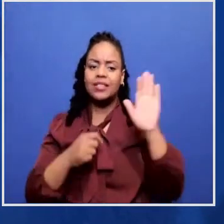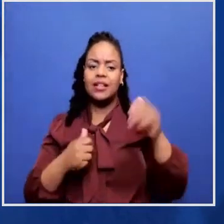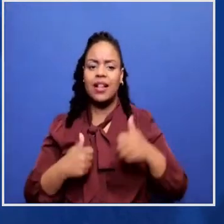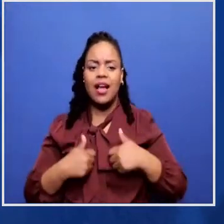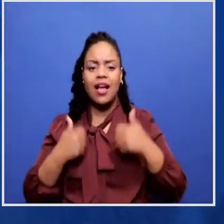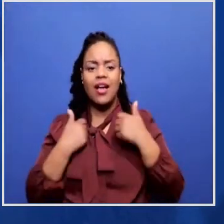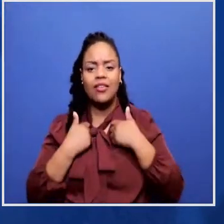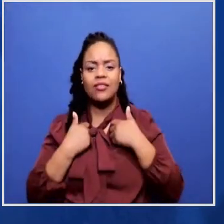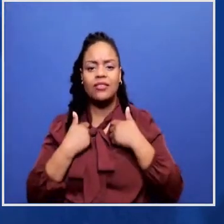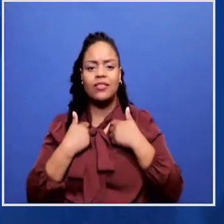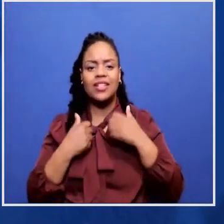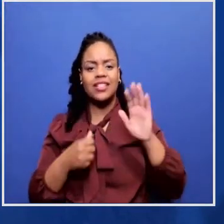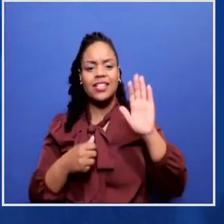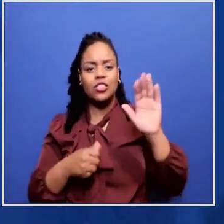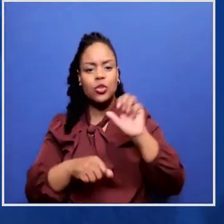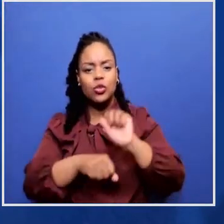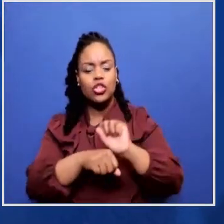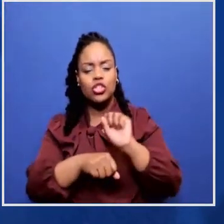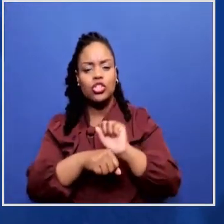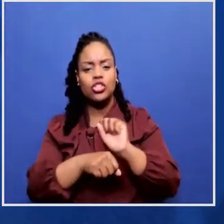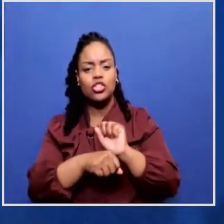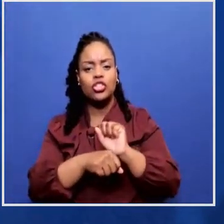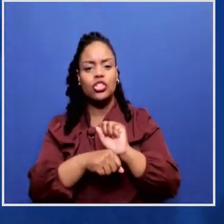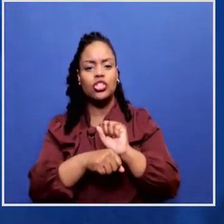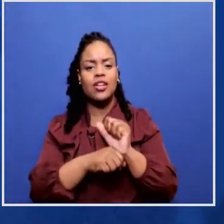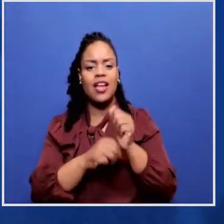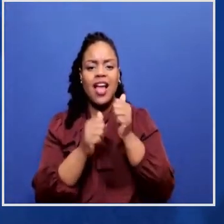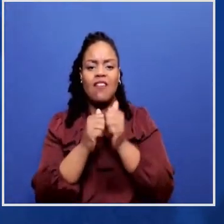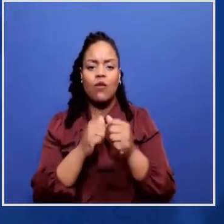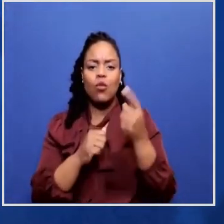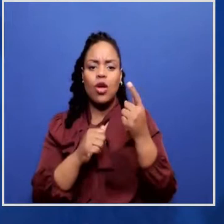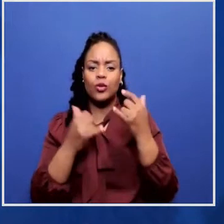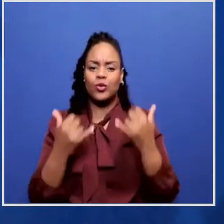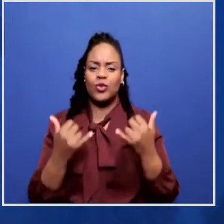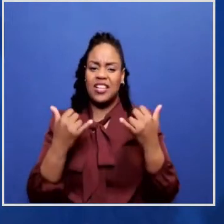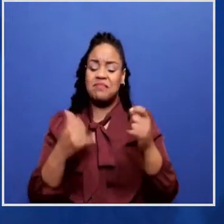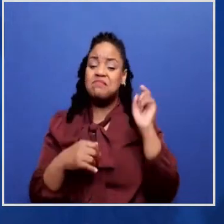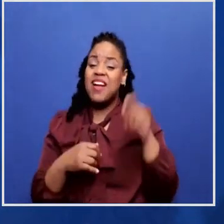ALL AMERICANS EVERYWHERE TO